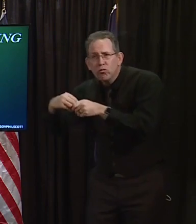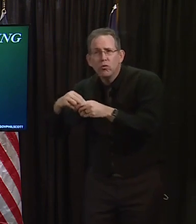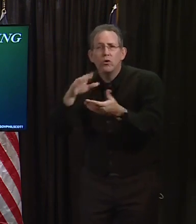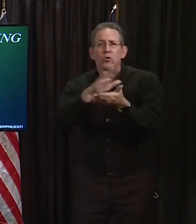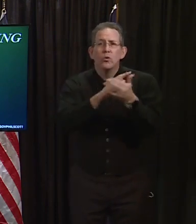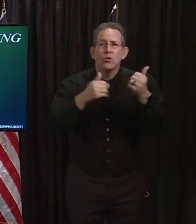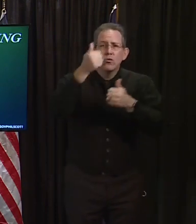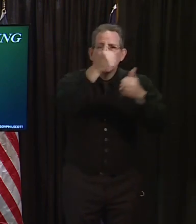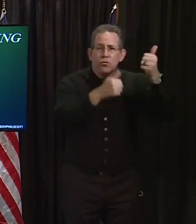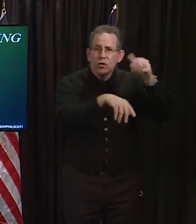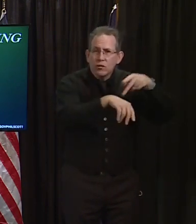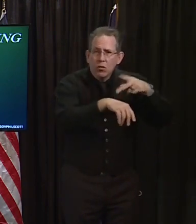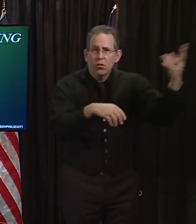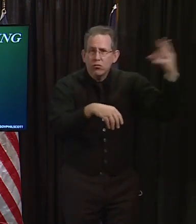Principals Association in Vermont. Anyway,